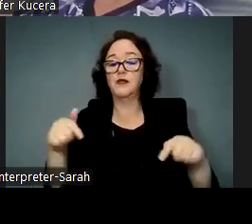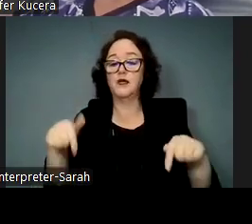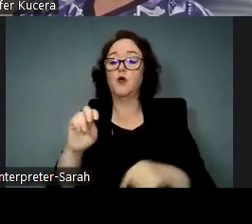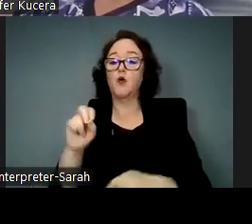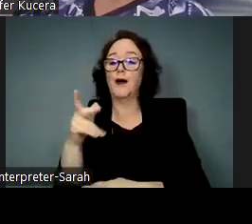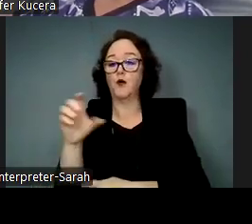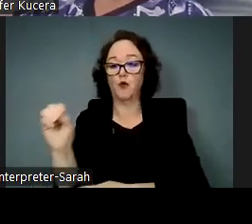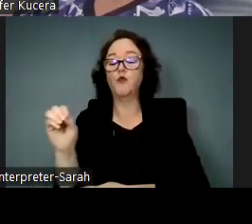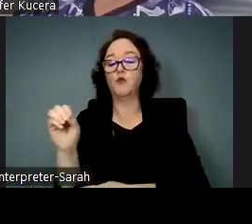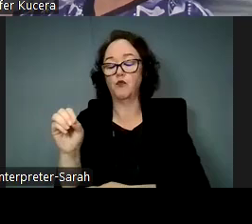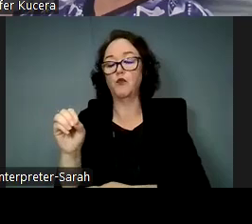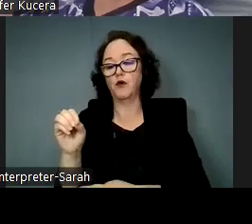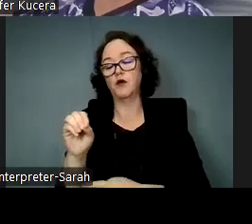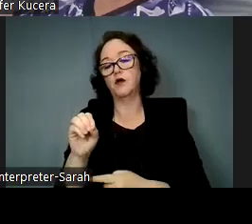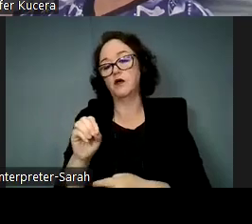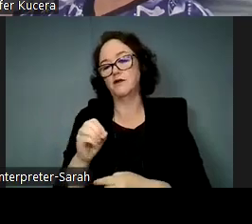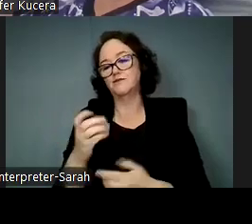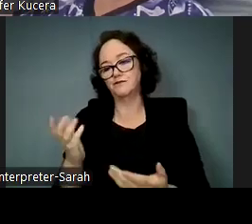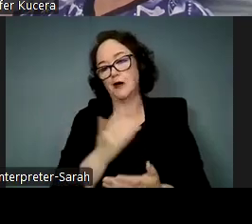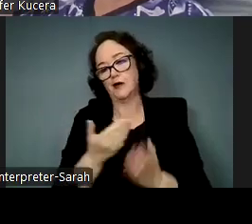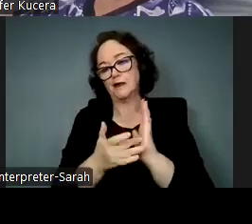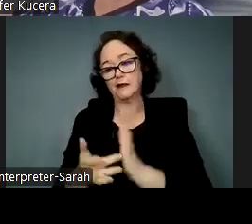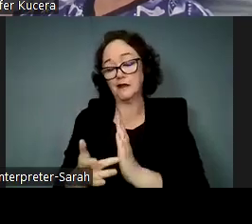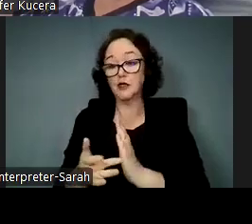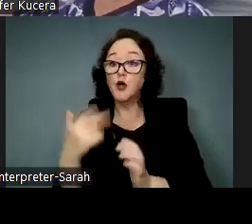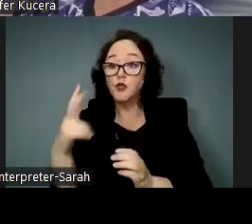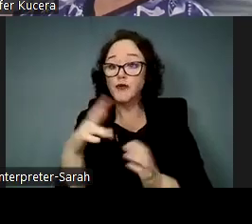definitely could not read three waivers all on my own and make